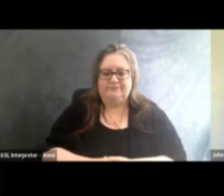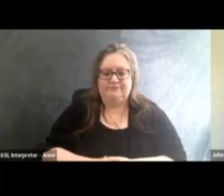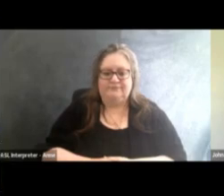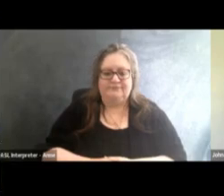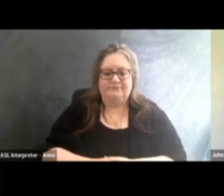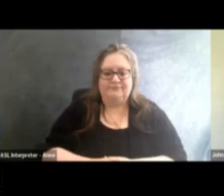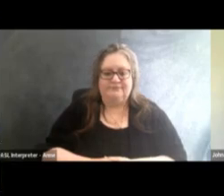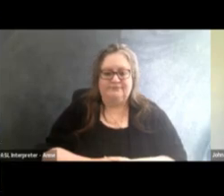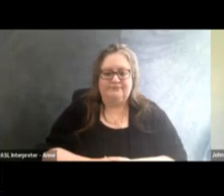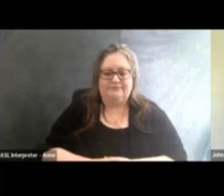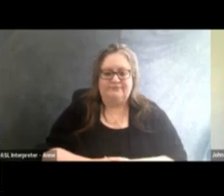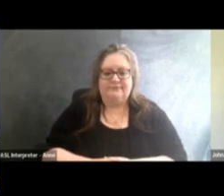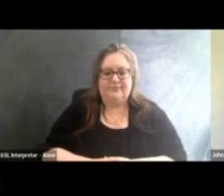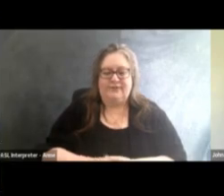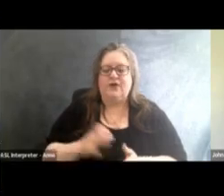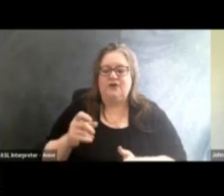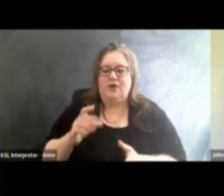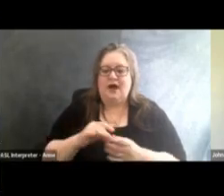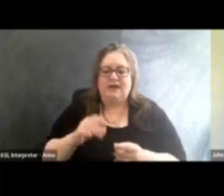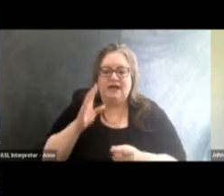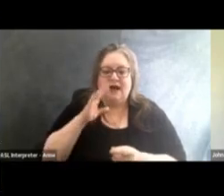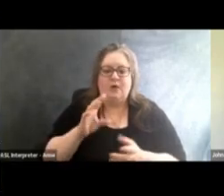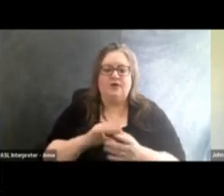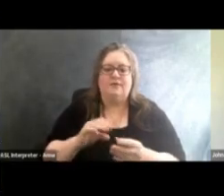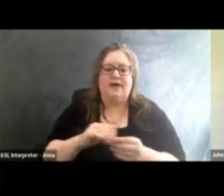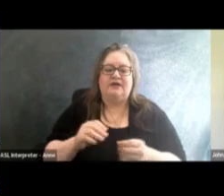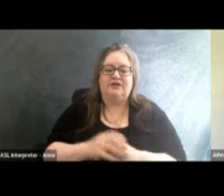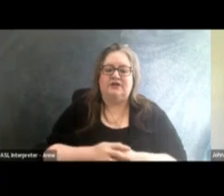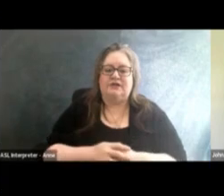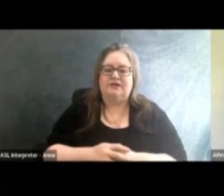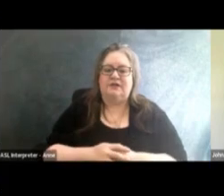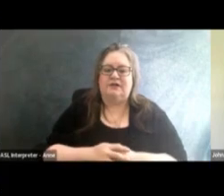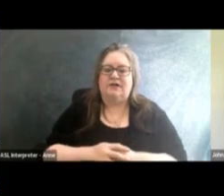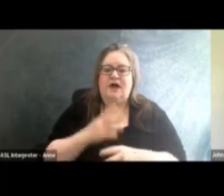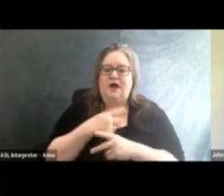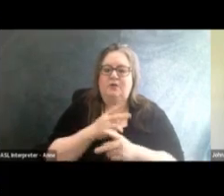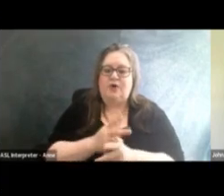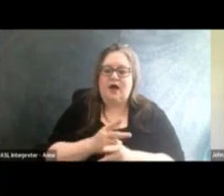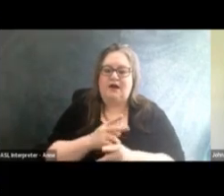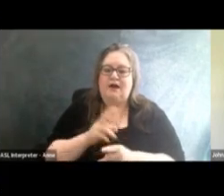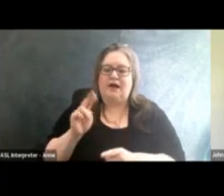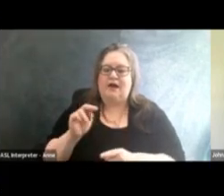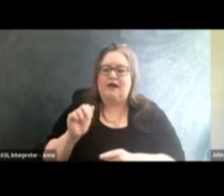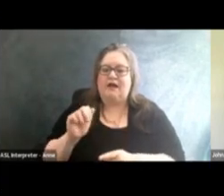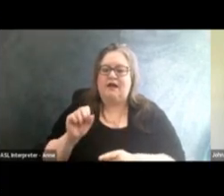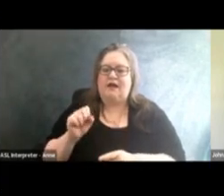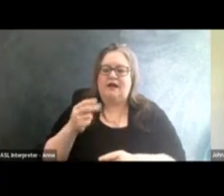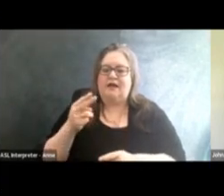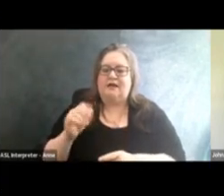there we go. So I said. I was going to mention a product that the National Association State Head Injury Administrators has